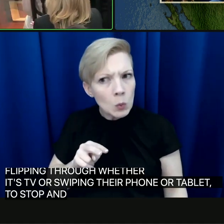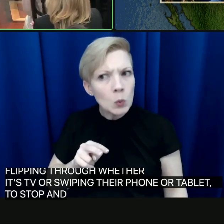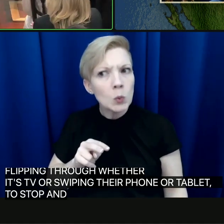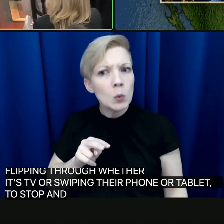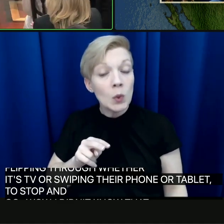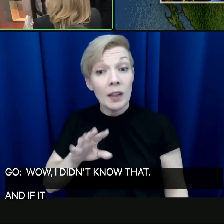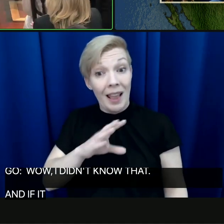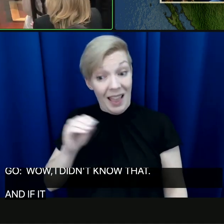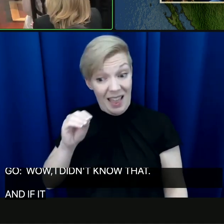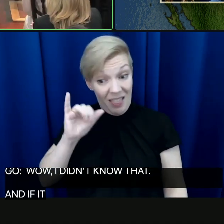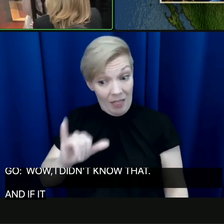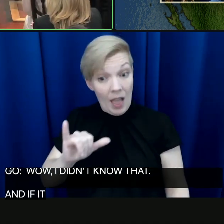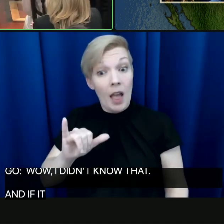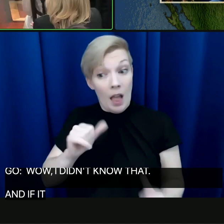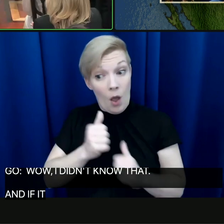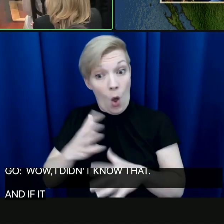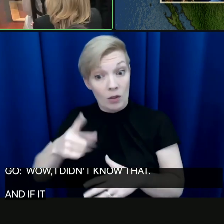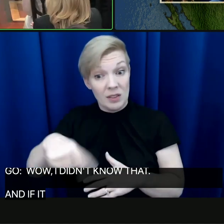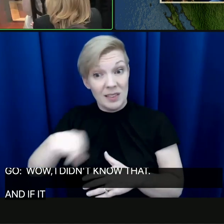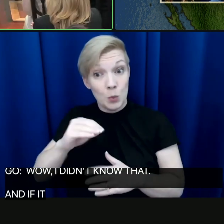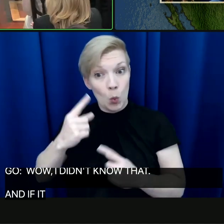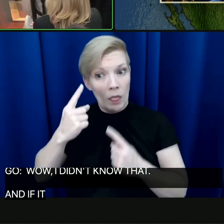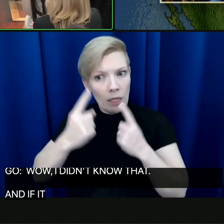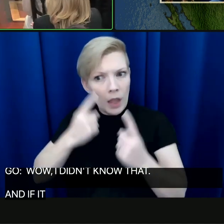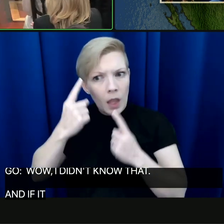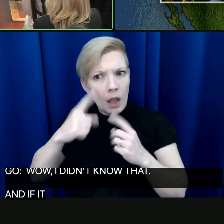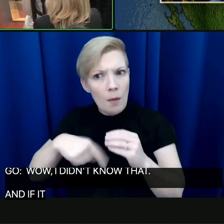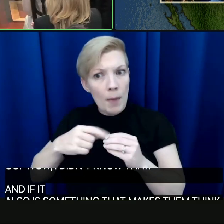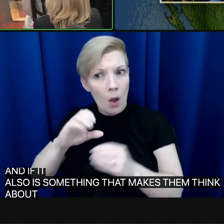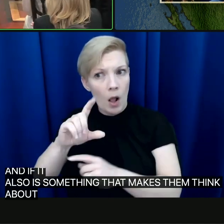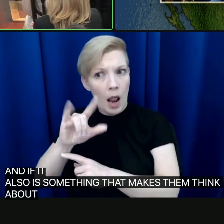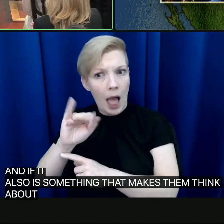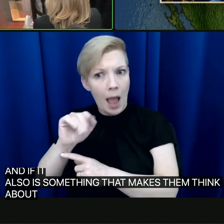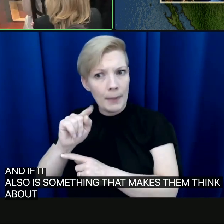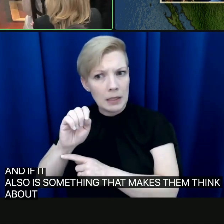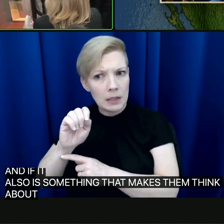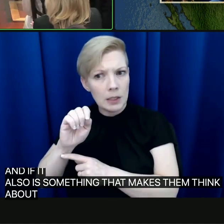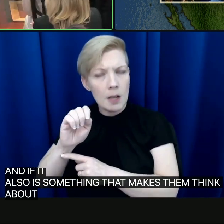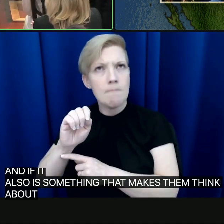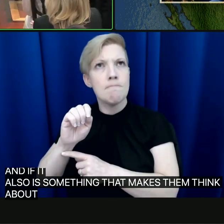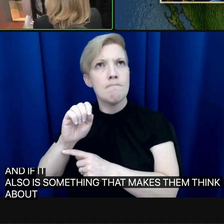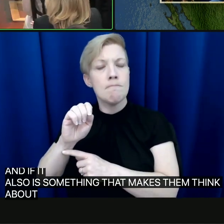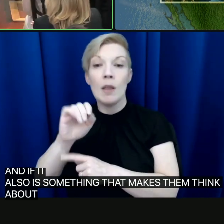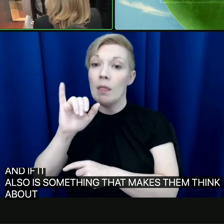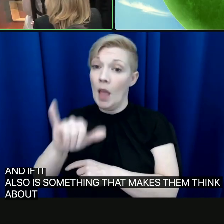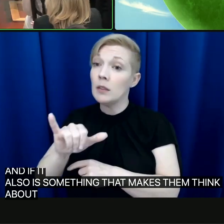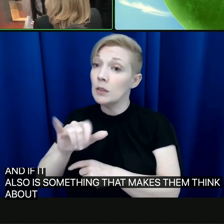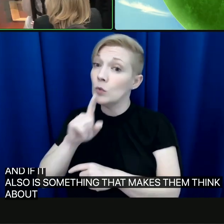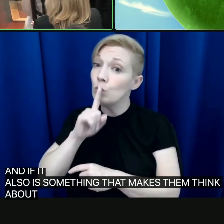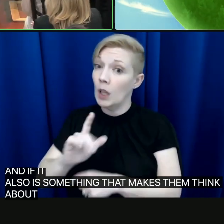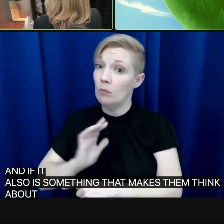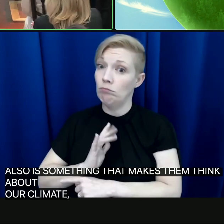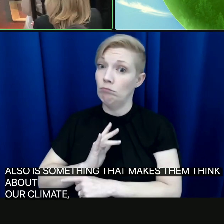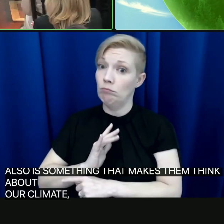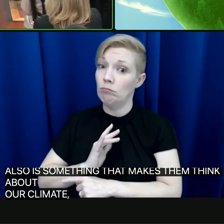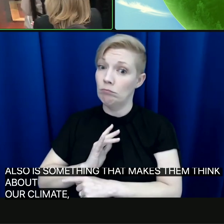about our climate. Bonus. Mr. Mayock: Yeah. And a few more. Mr. Roker: Yes. No that's it. We're done.